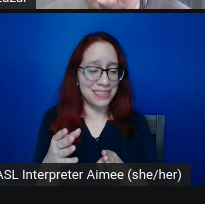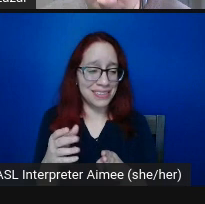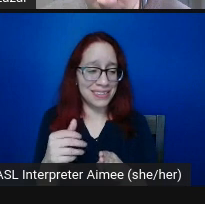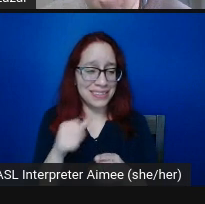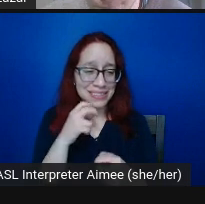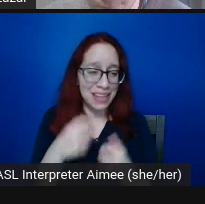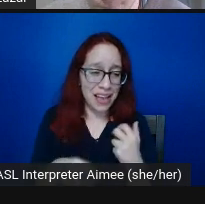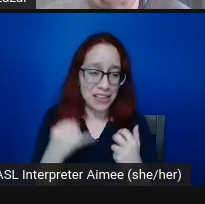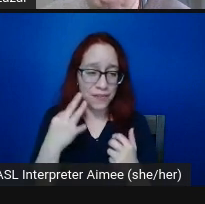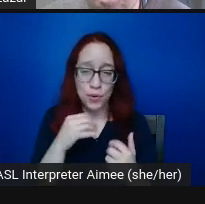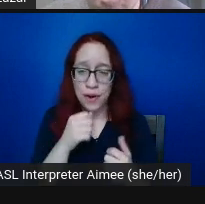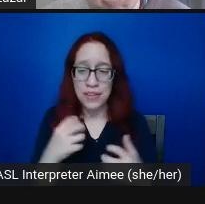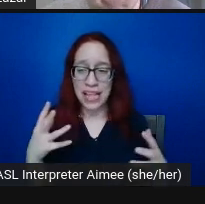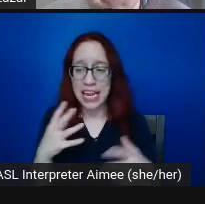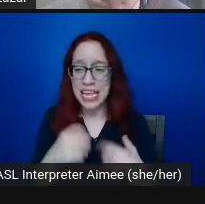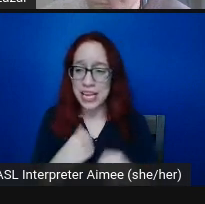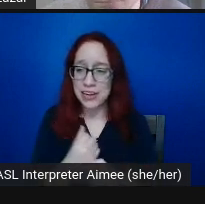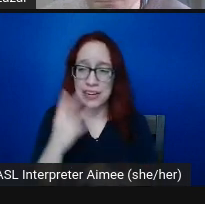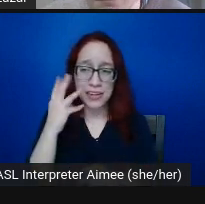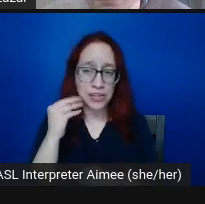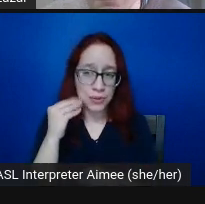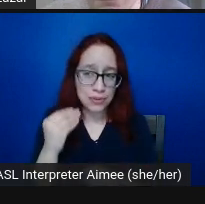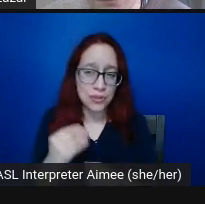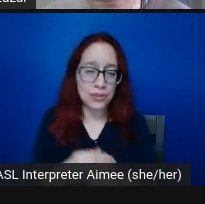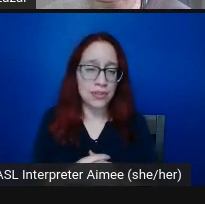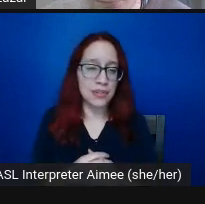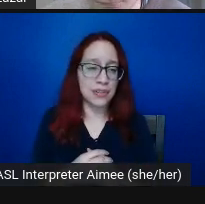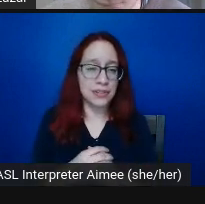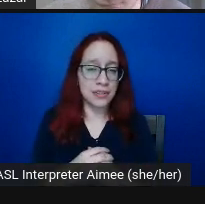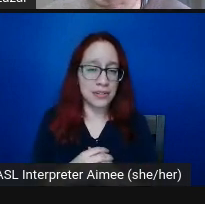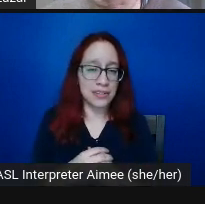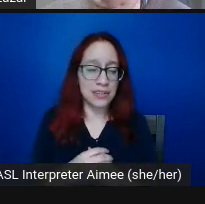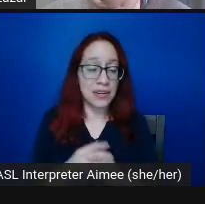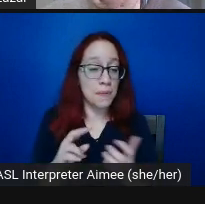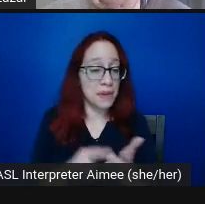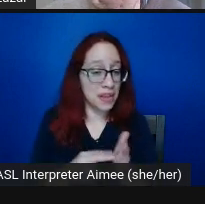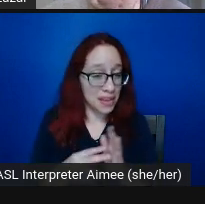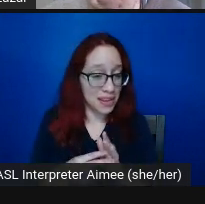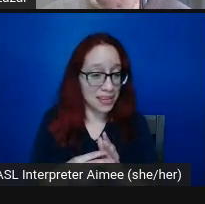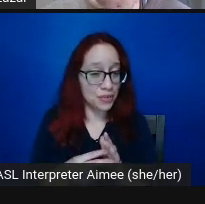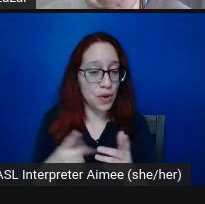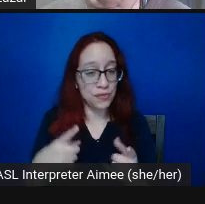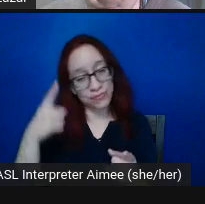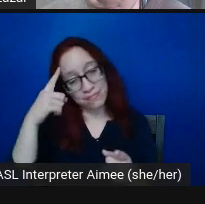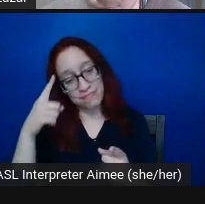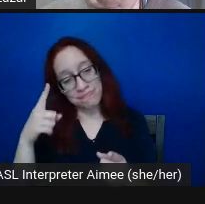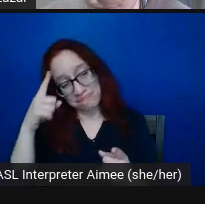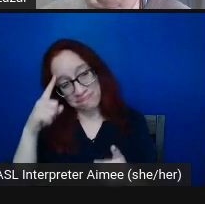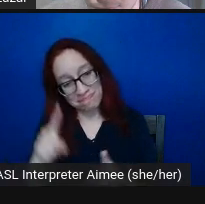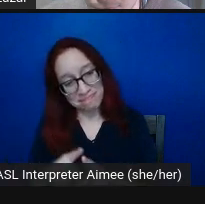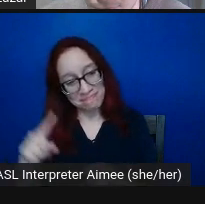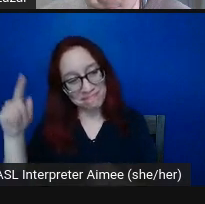or reach portfolio to show off. This leads to compromises in project valuation,